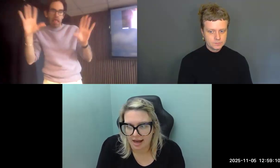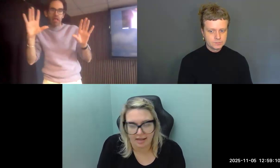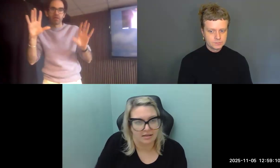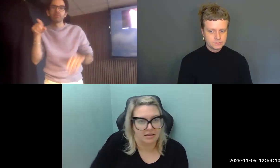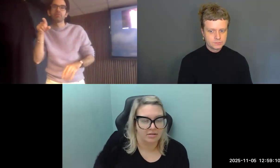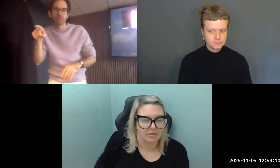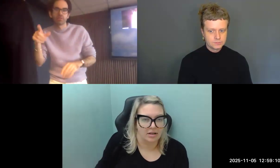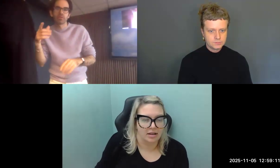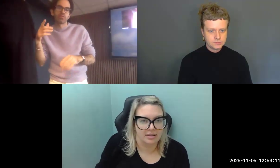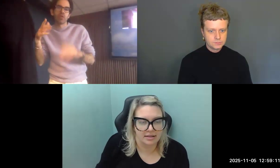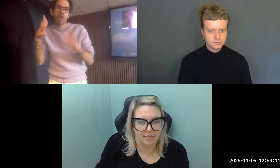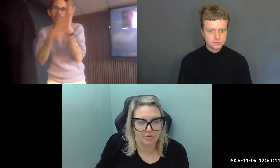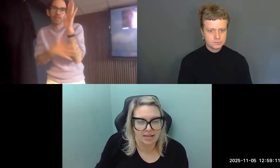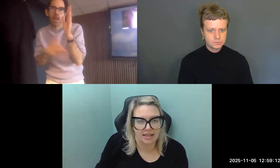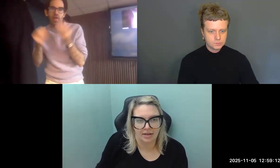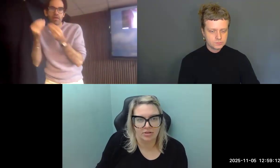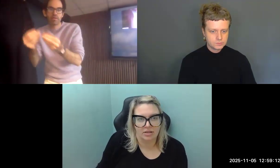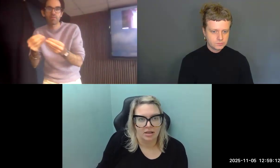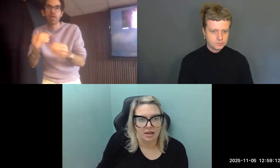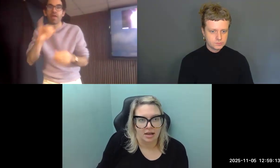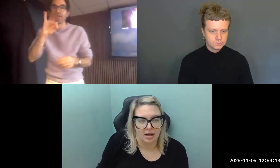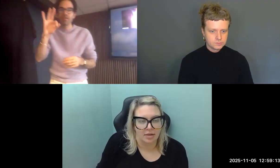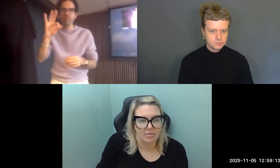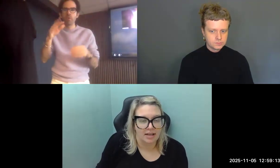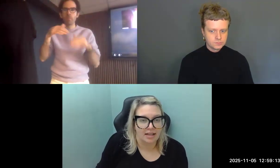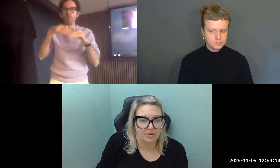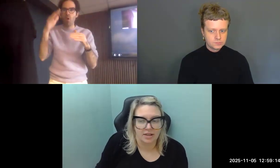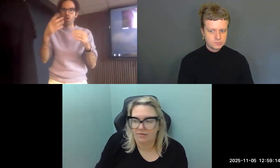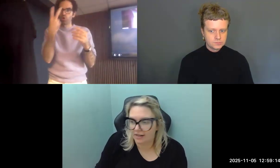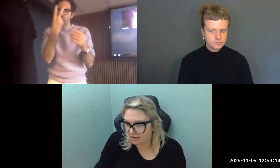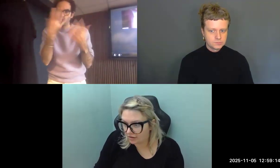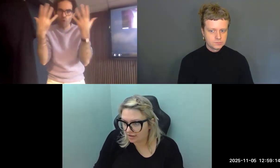And separating out, the lexical sign for GIVE.